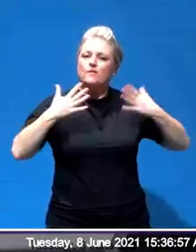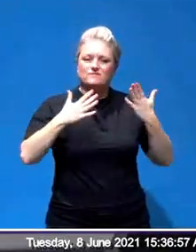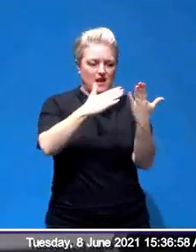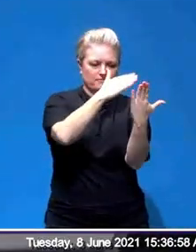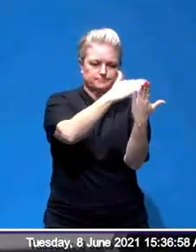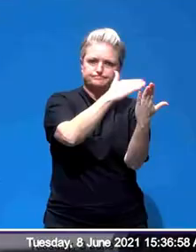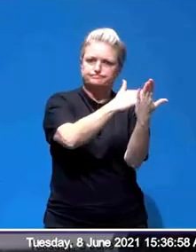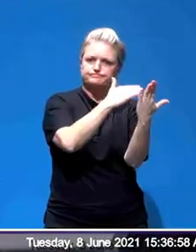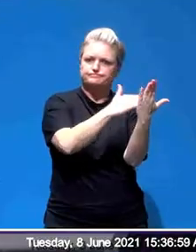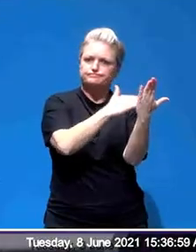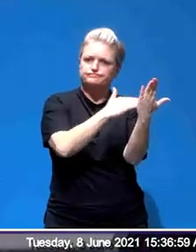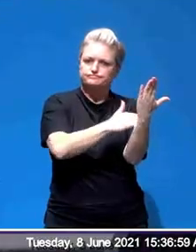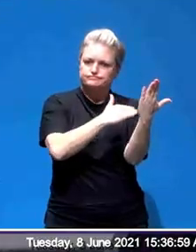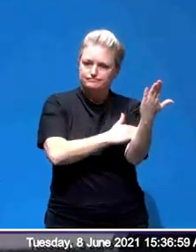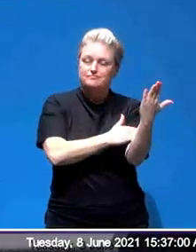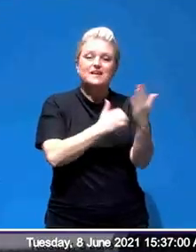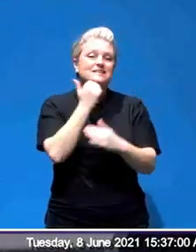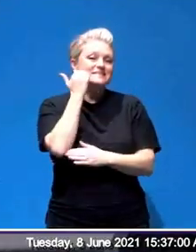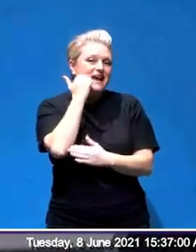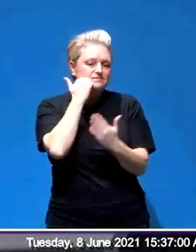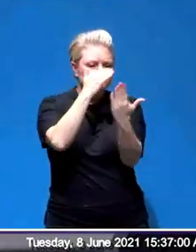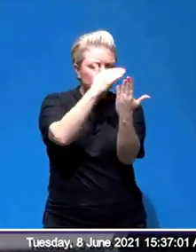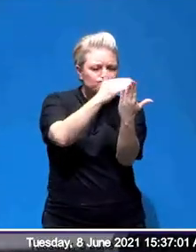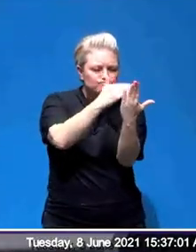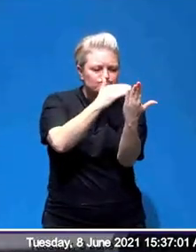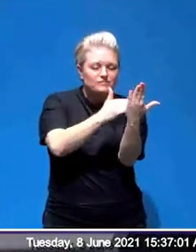You can actually see go back and see who has entered data at any given time? That's right.